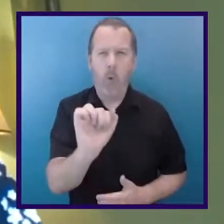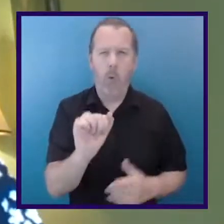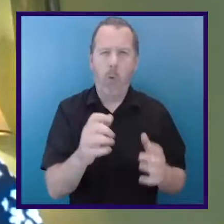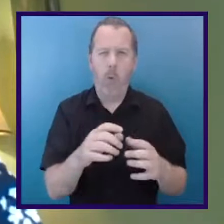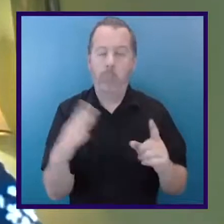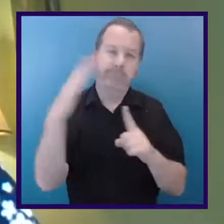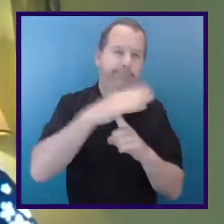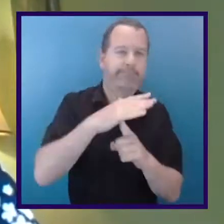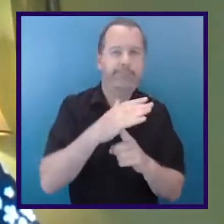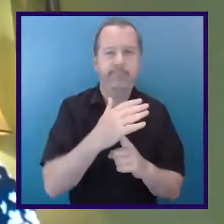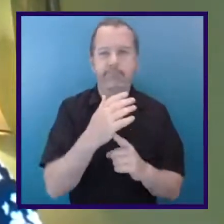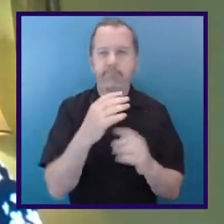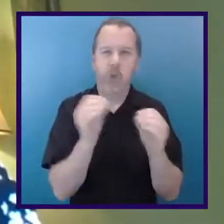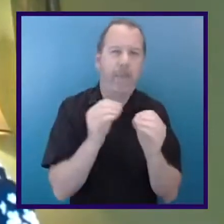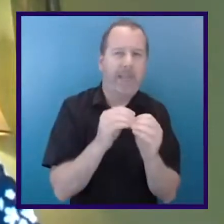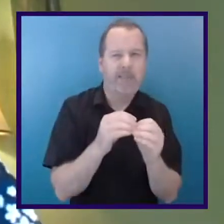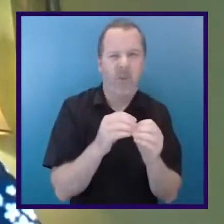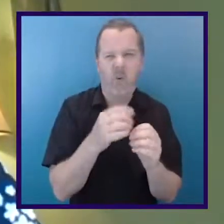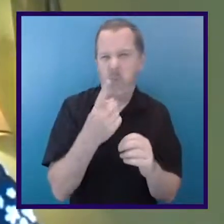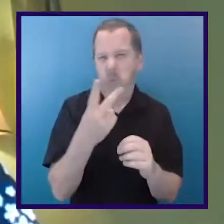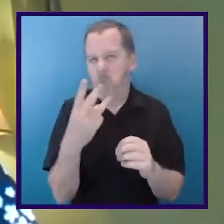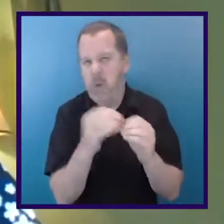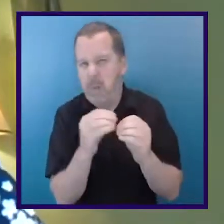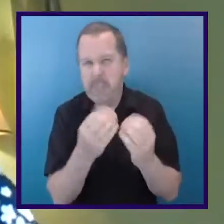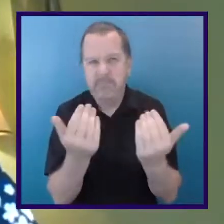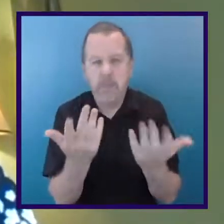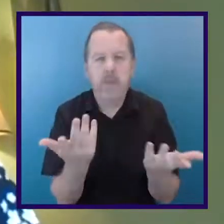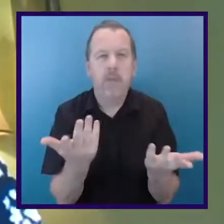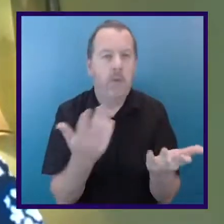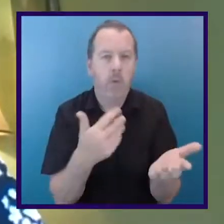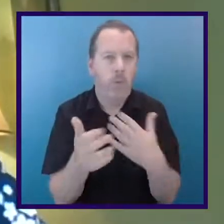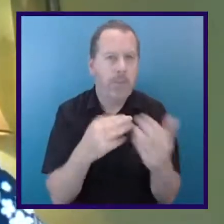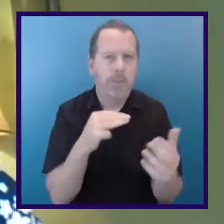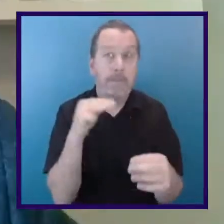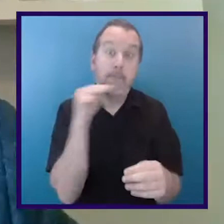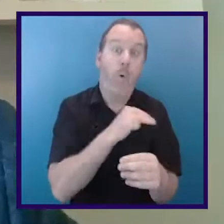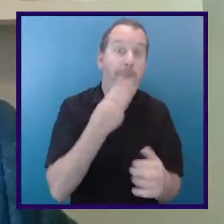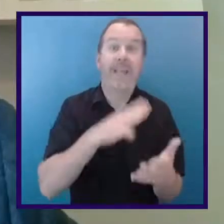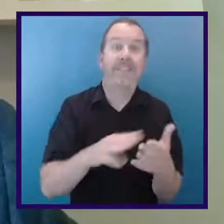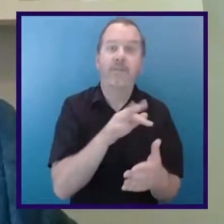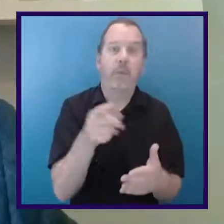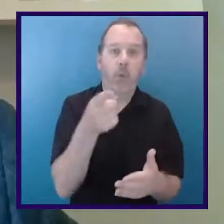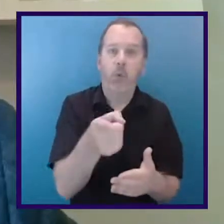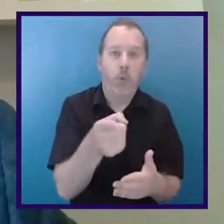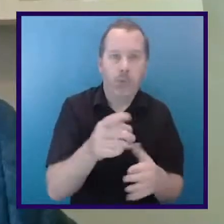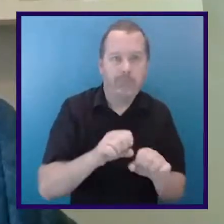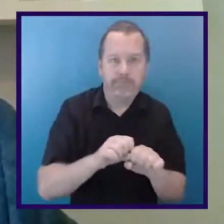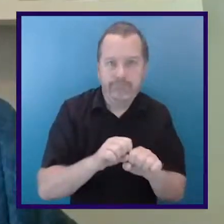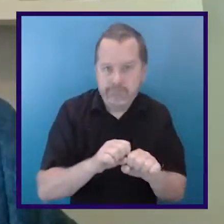What would you say what would be your main comments even give you time for more than one - more than one takeaway - what would be your main messages then as we start to